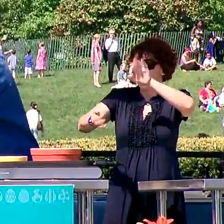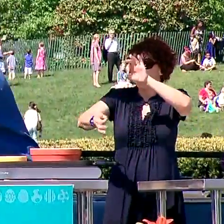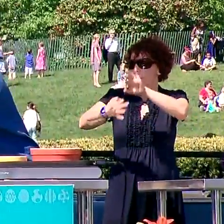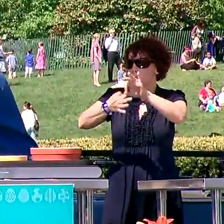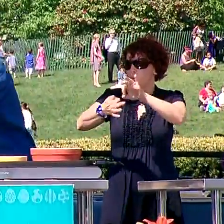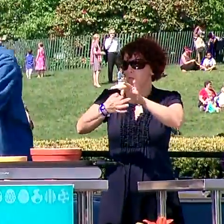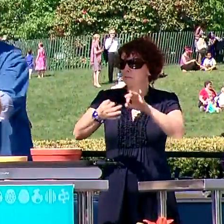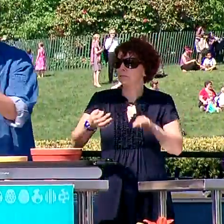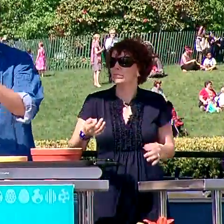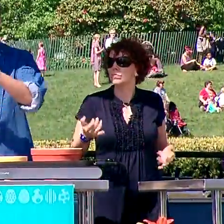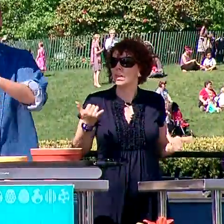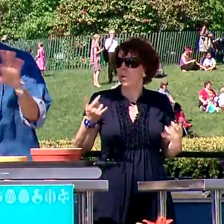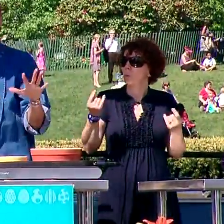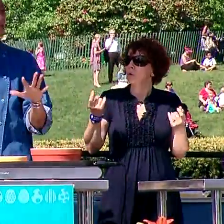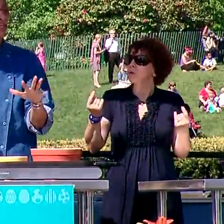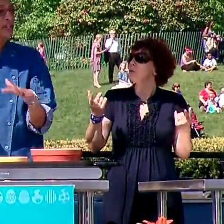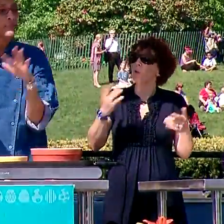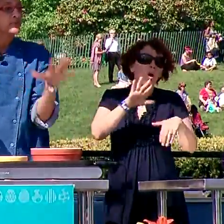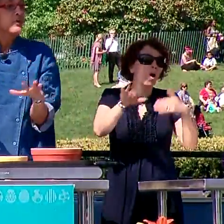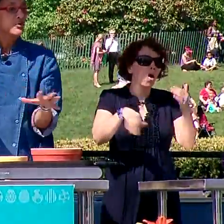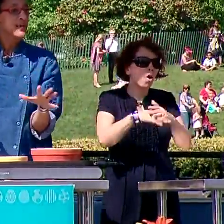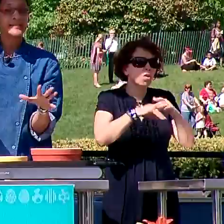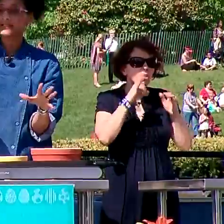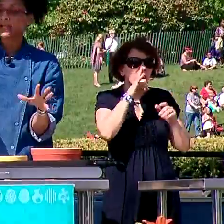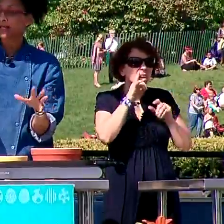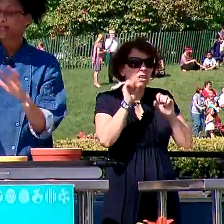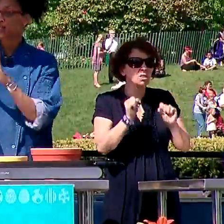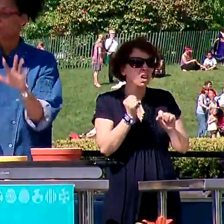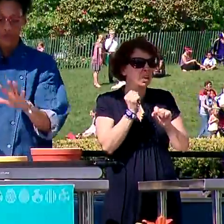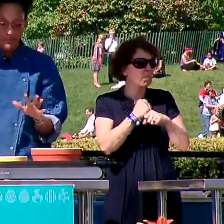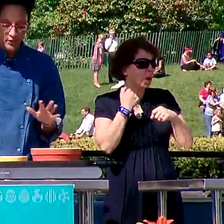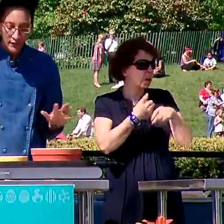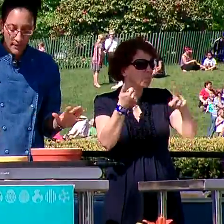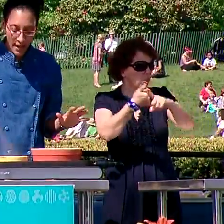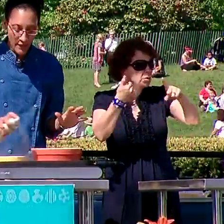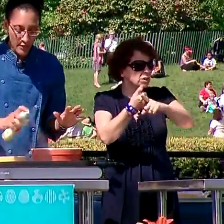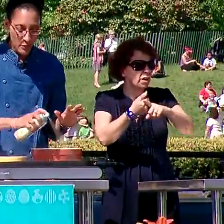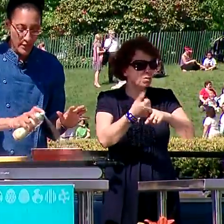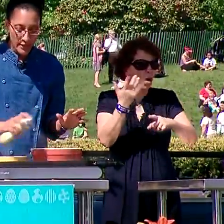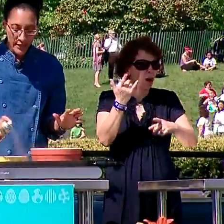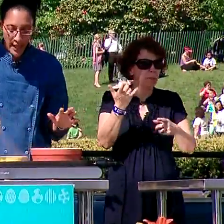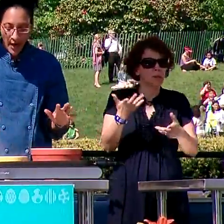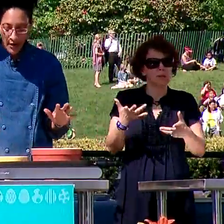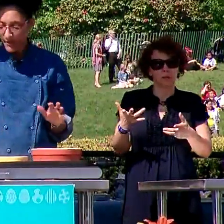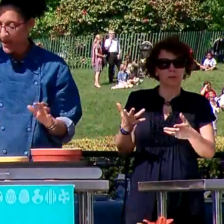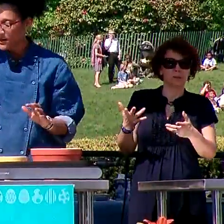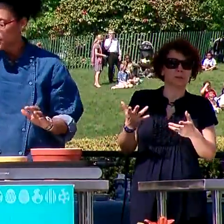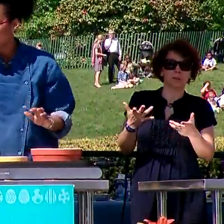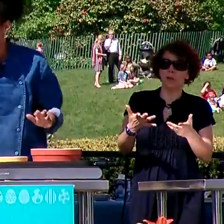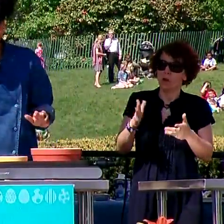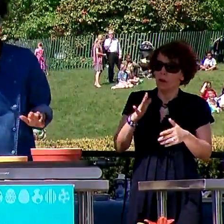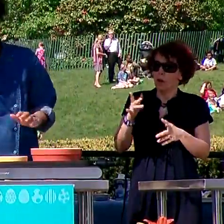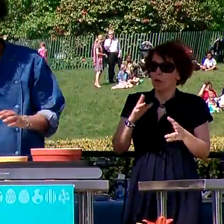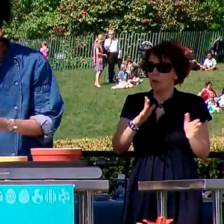And now what we're going to do, all the kids can make their own quesadillas, that's what's so beautiful about this. We're going to get our pan ready.